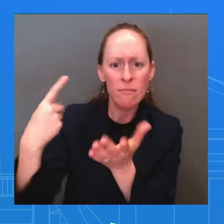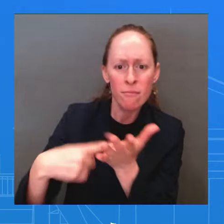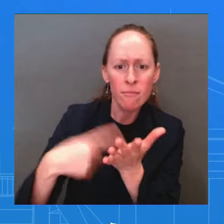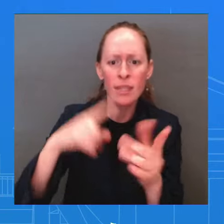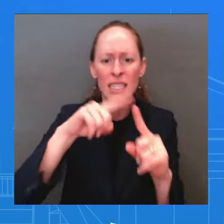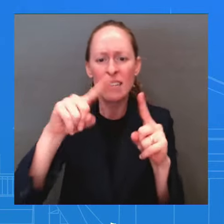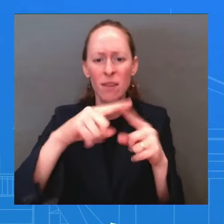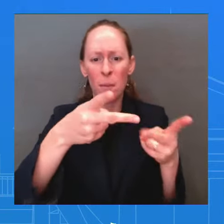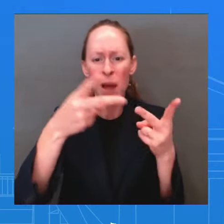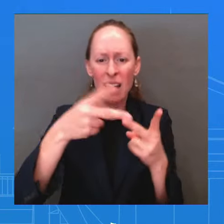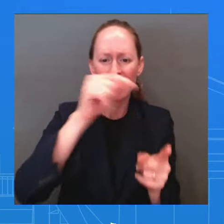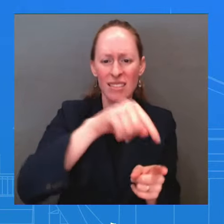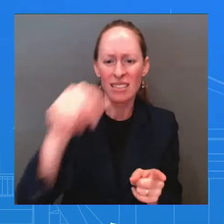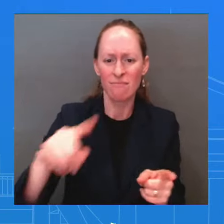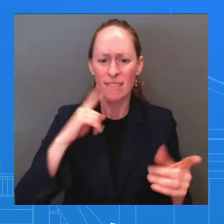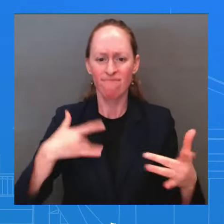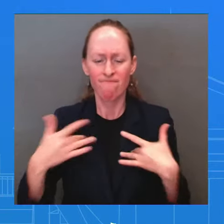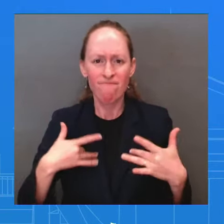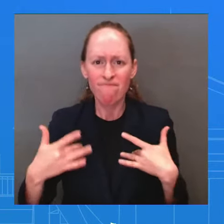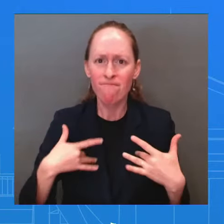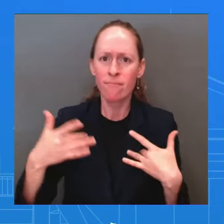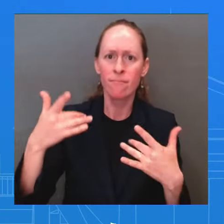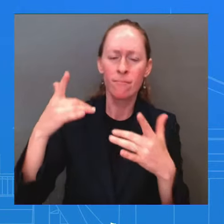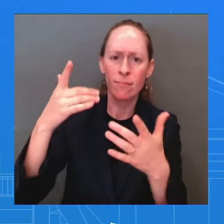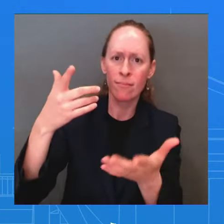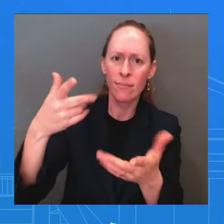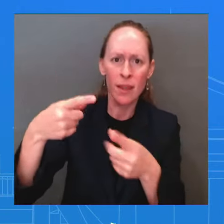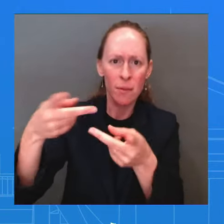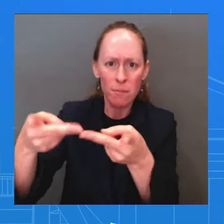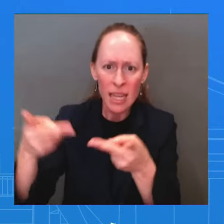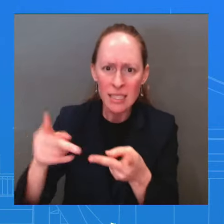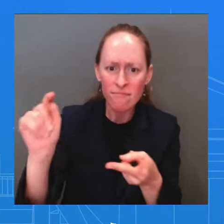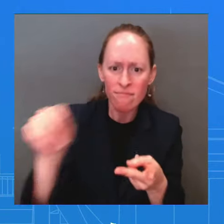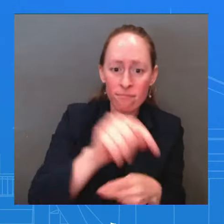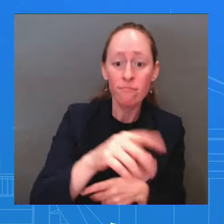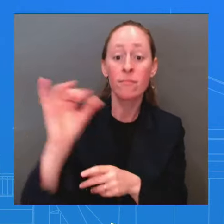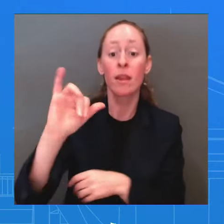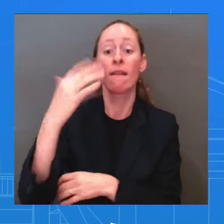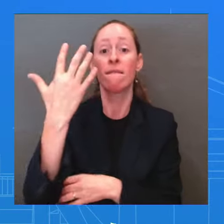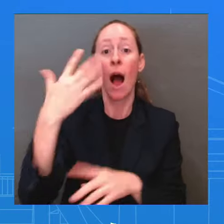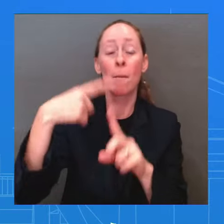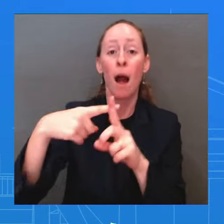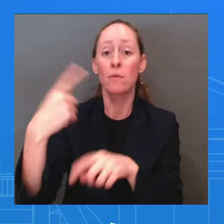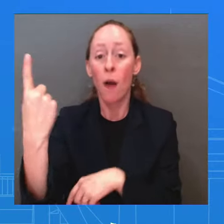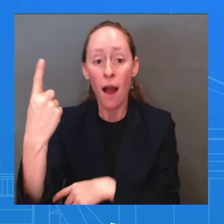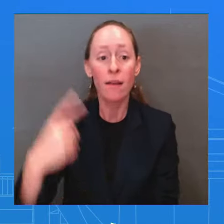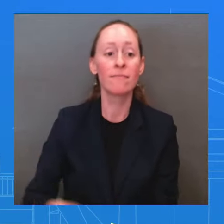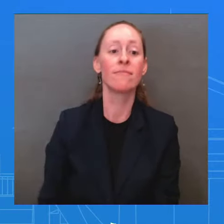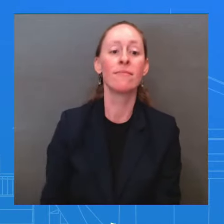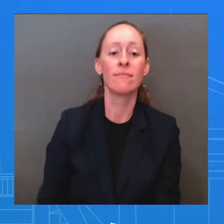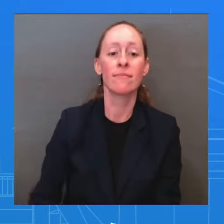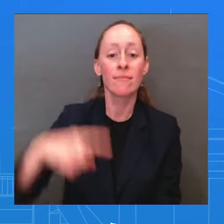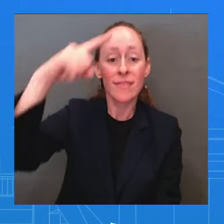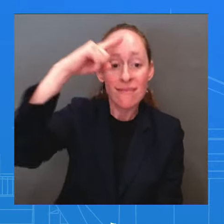of five Central Asian nations: Kazakhstan, the Kyrgyz Republic, Tajikistan, Turkmenistan, and Uzbekistan.